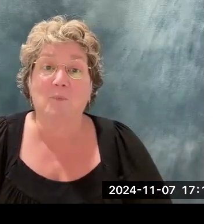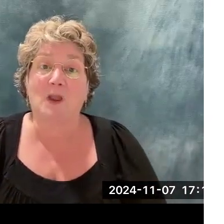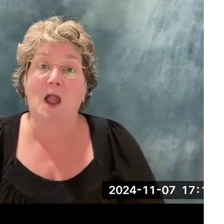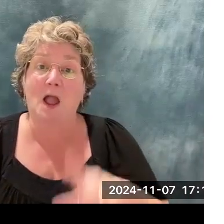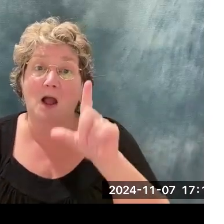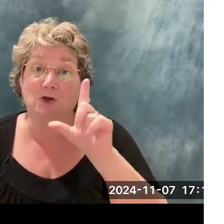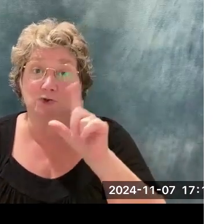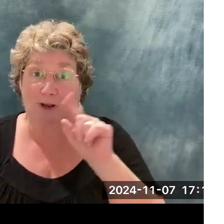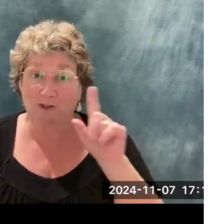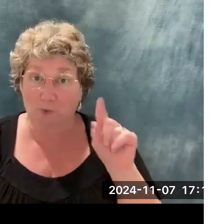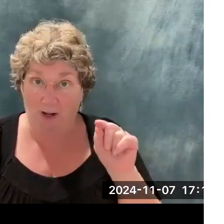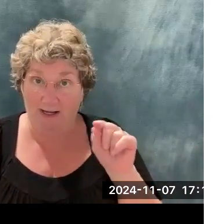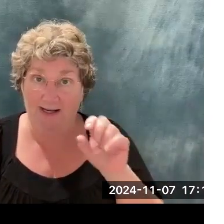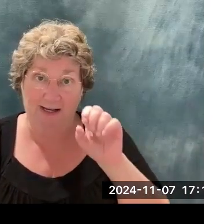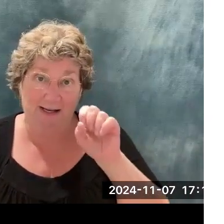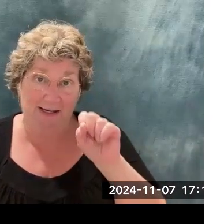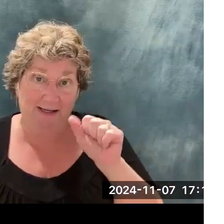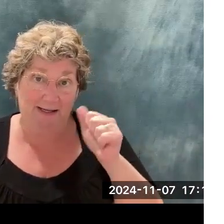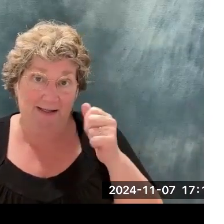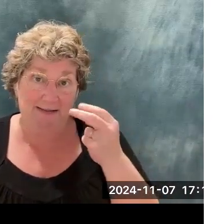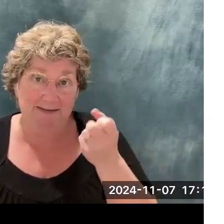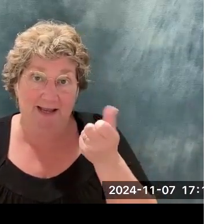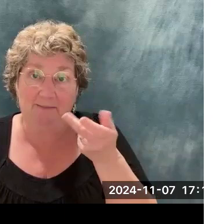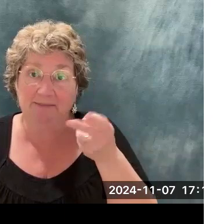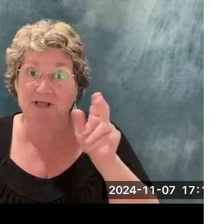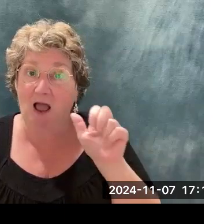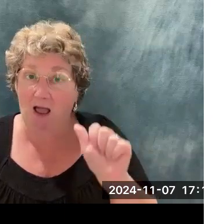Abuse Mental Health Services Administration,